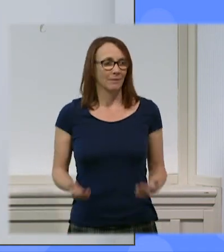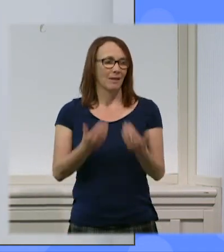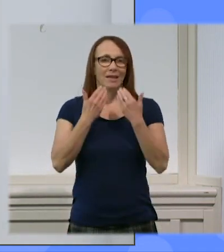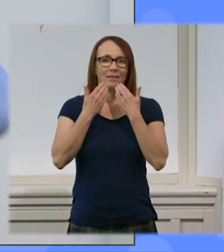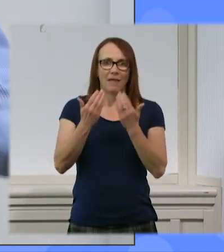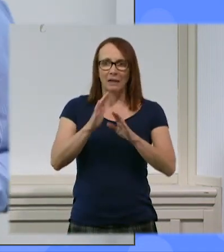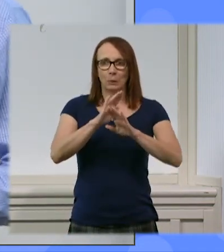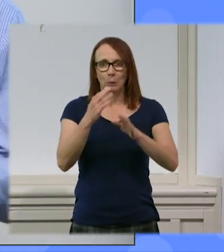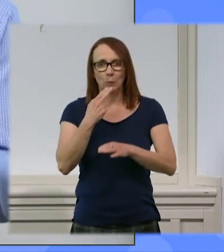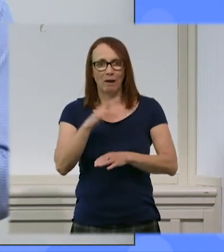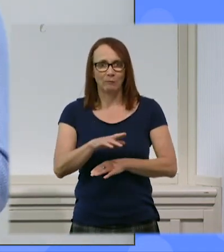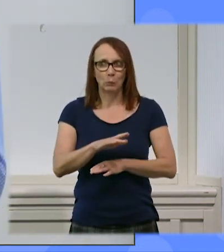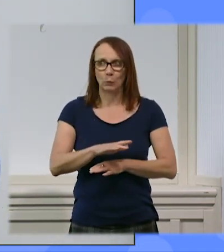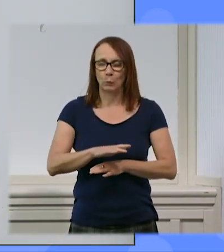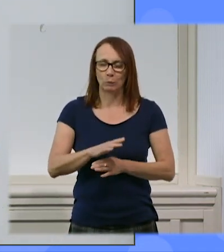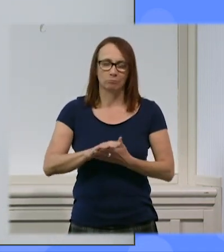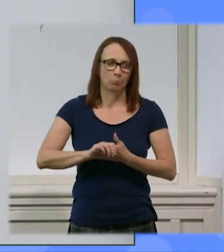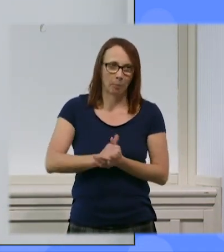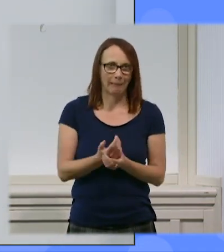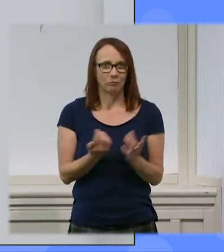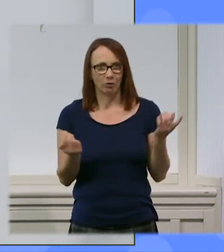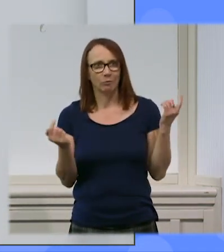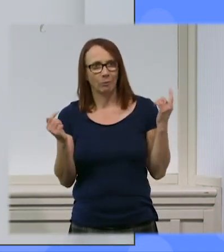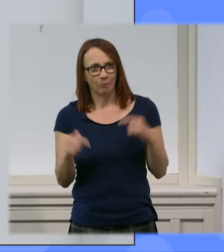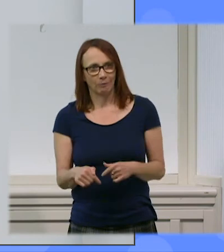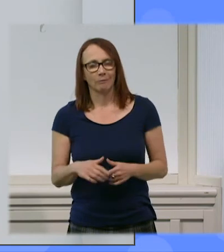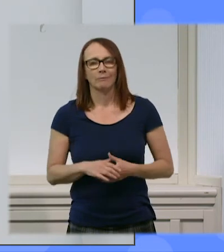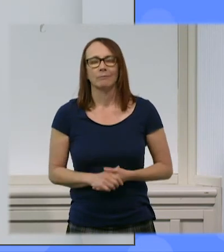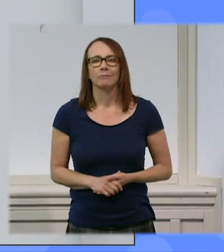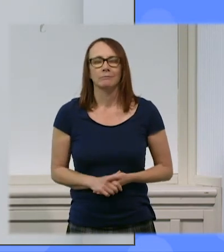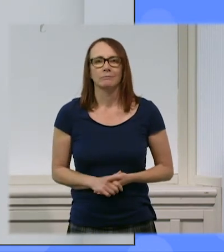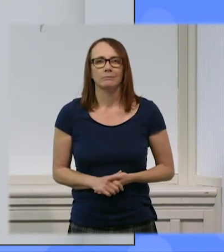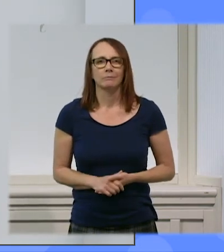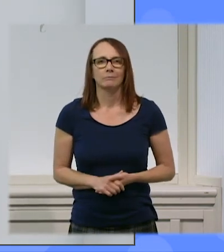to you all it's a real pleasure to be here um you'll have been talking a fair